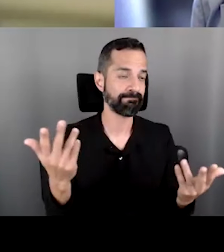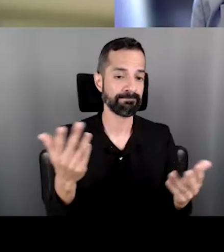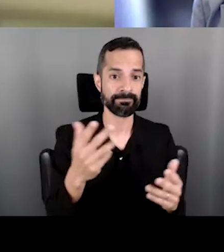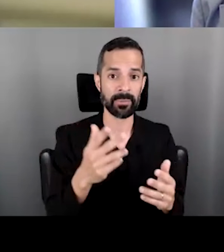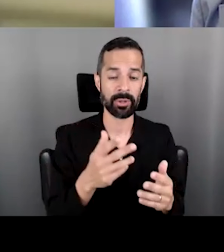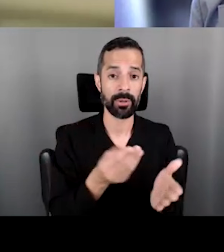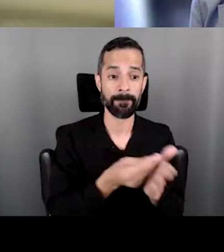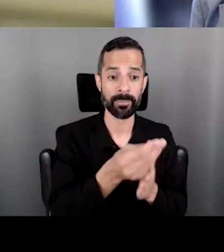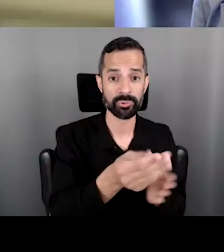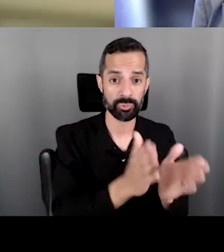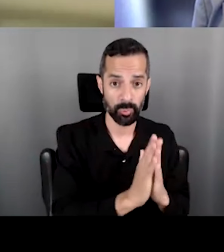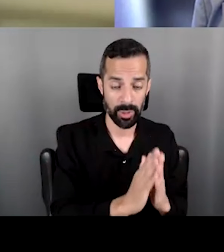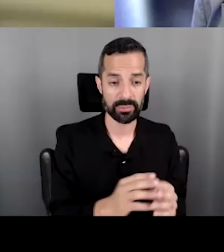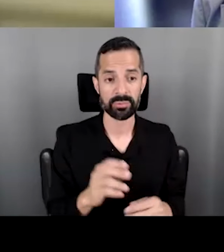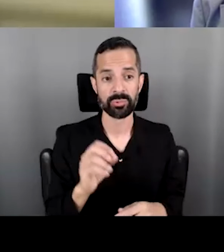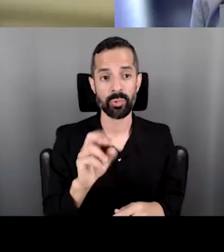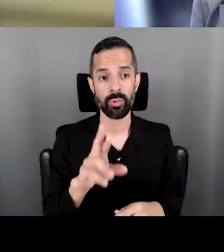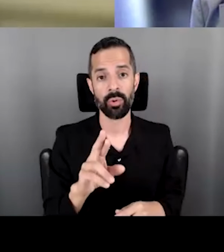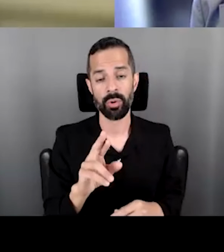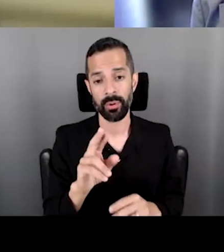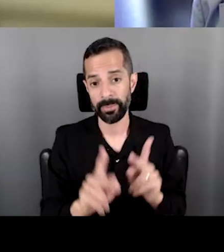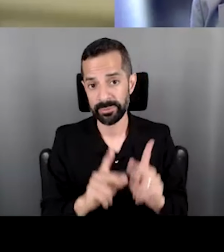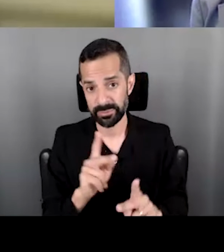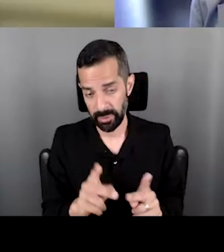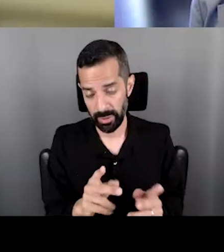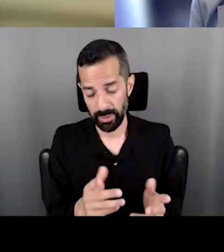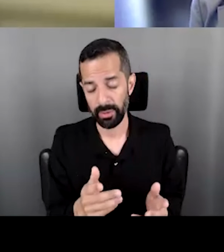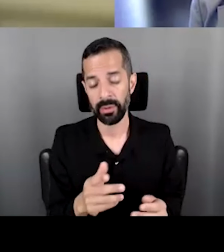that seem off cycle or seem not to have followed this process,